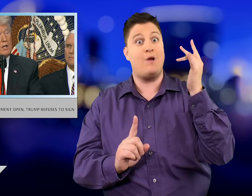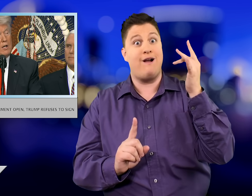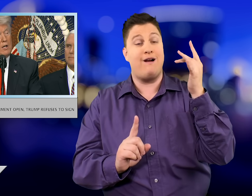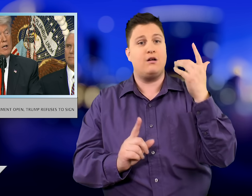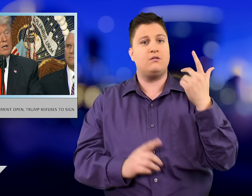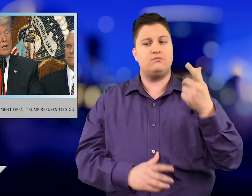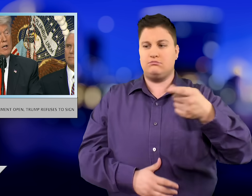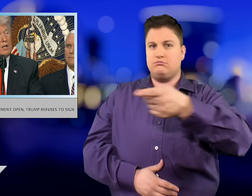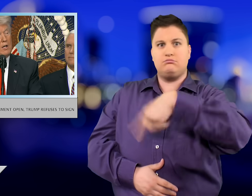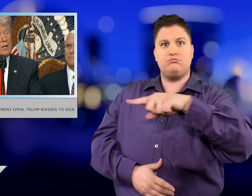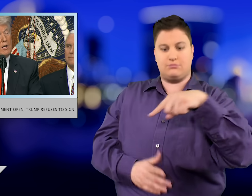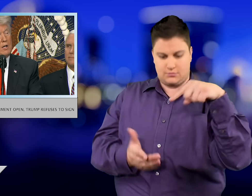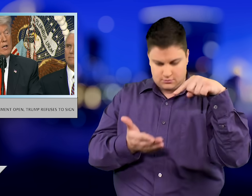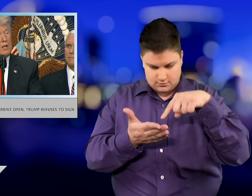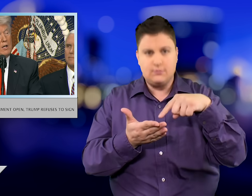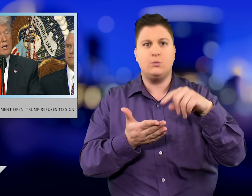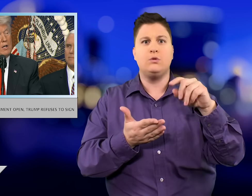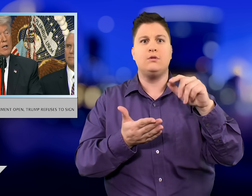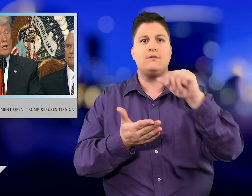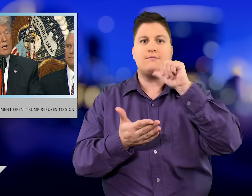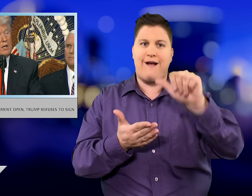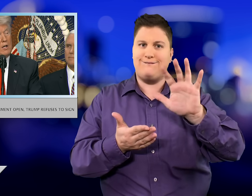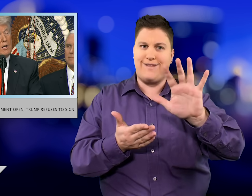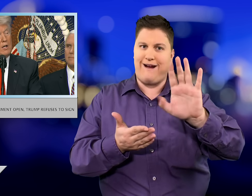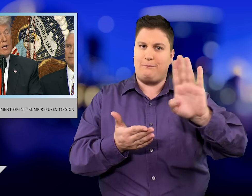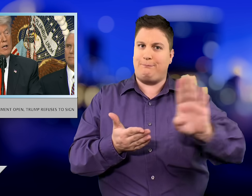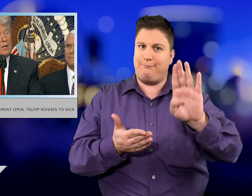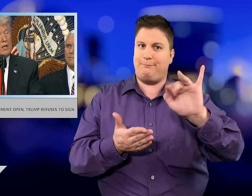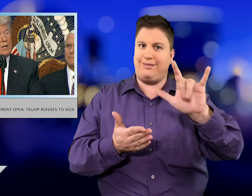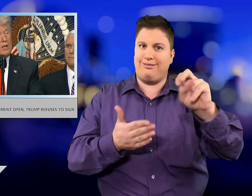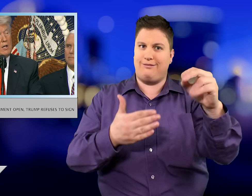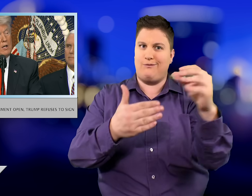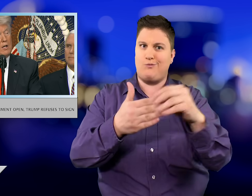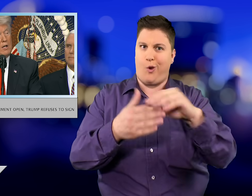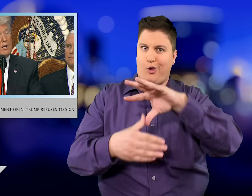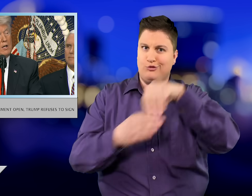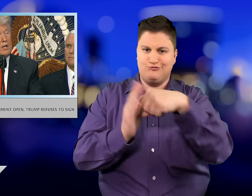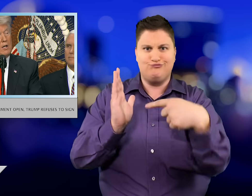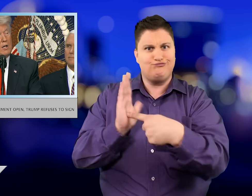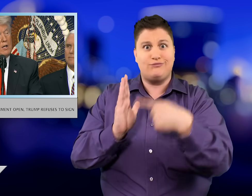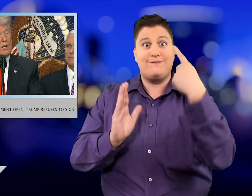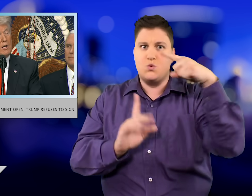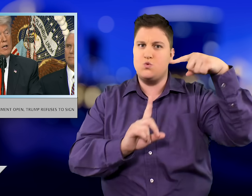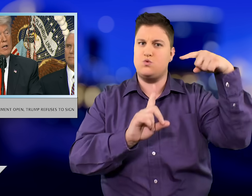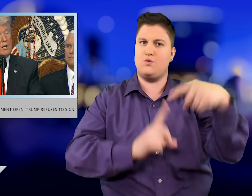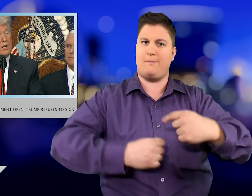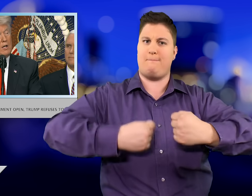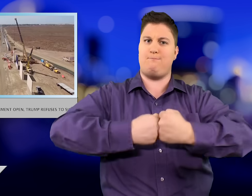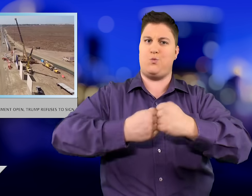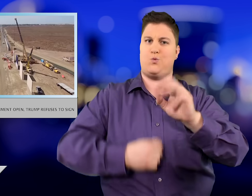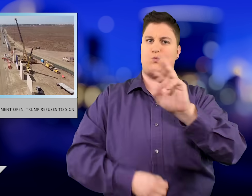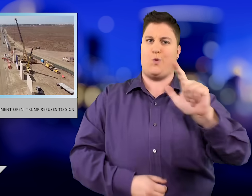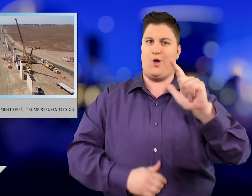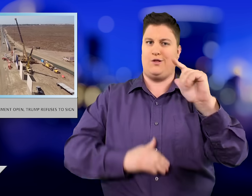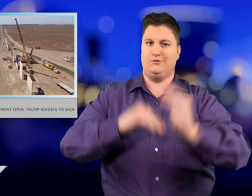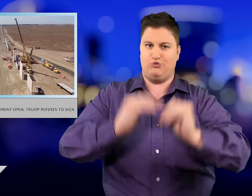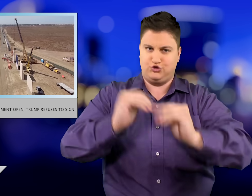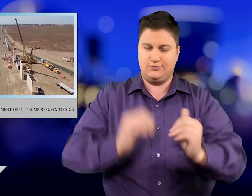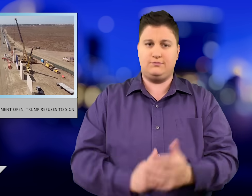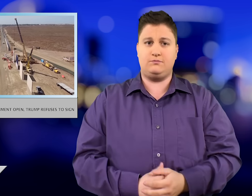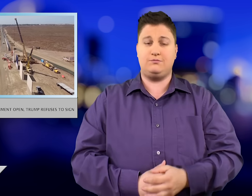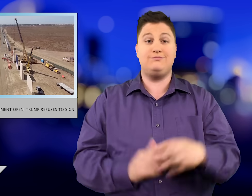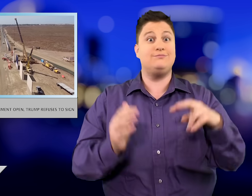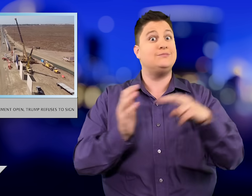the stopgap measure because lawmakers did not set aside $5 billion for his border wall construction.